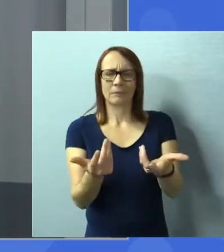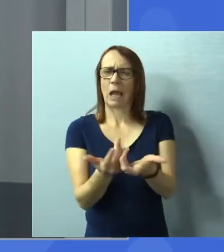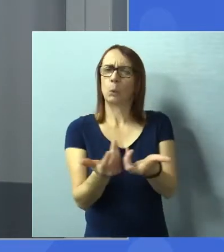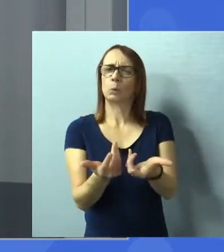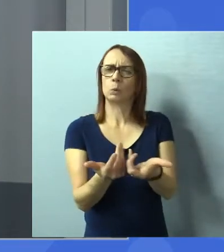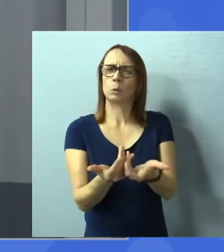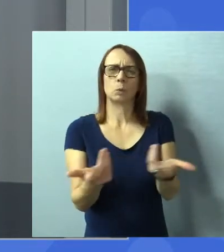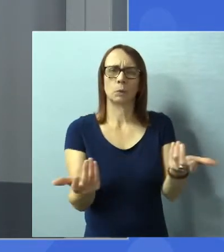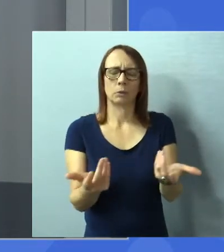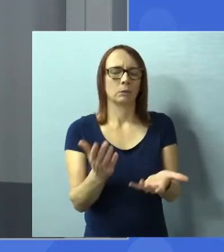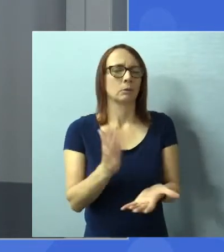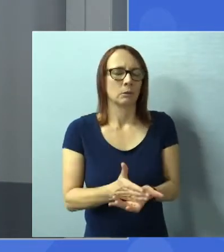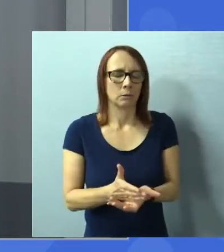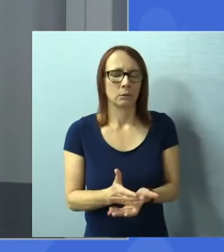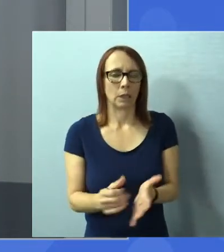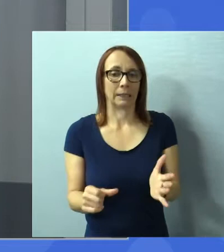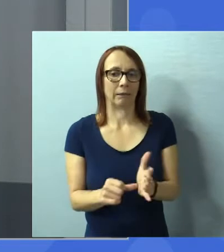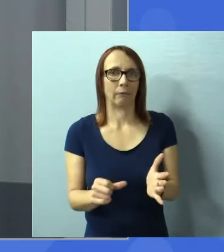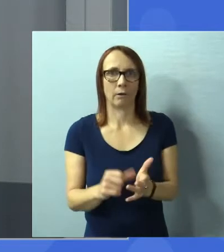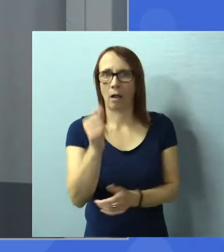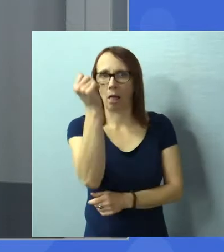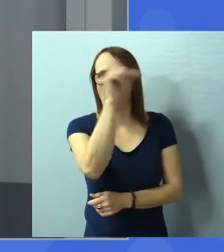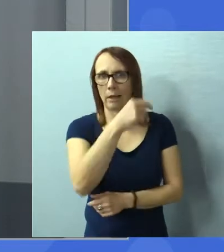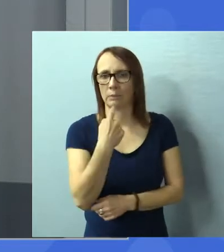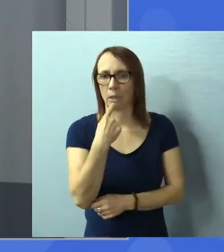difficult experts tailors that in 11 months that's